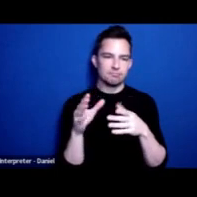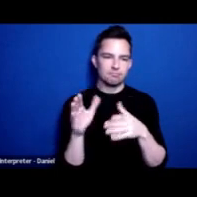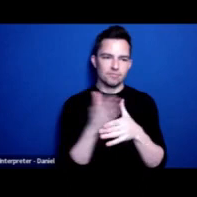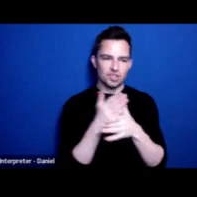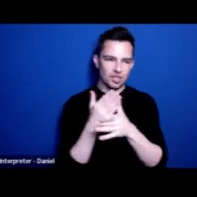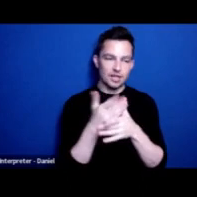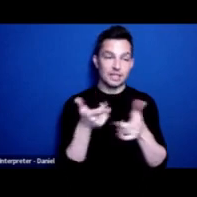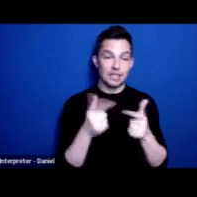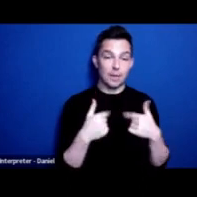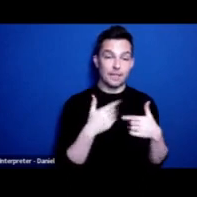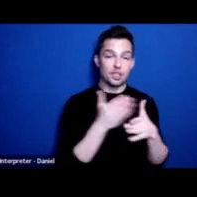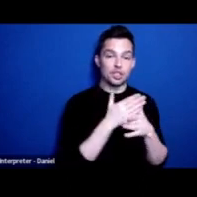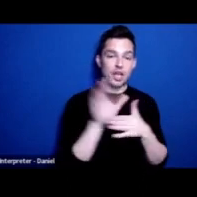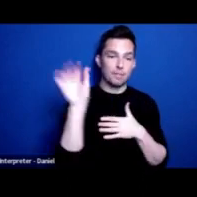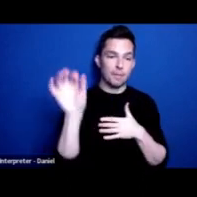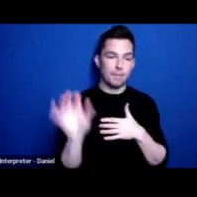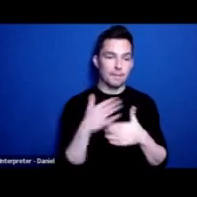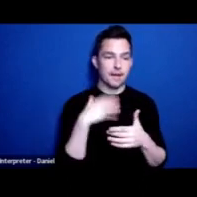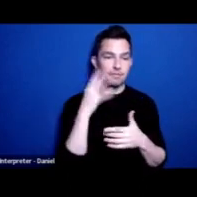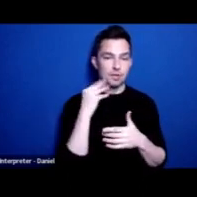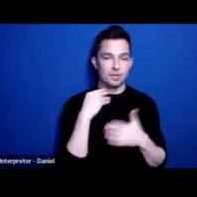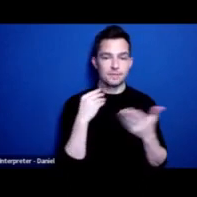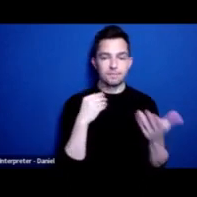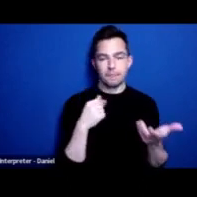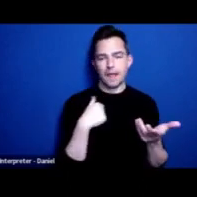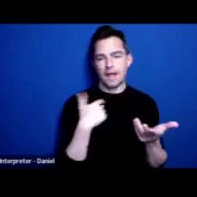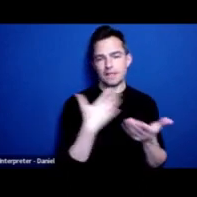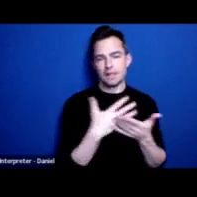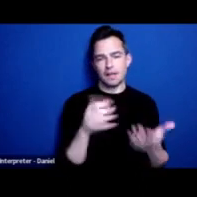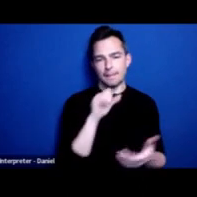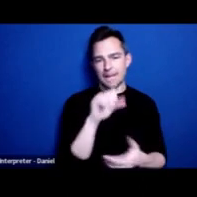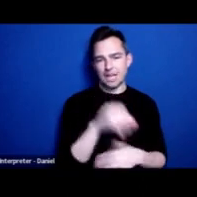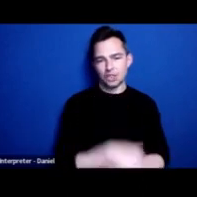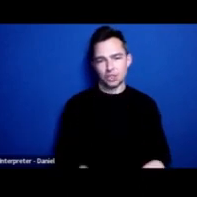and allowed me to share. I have very a lot of passion. For the